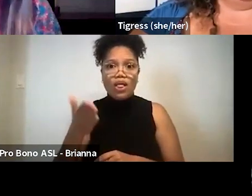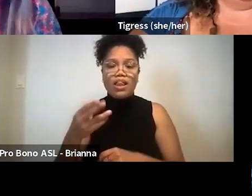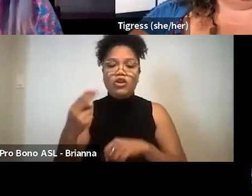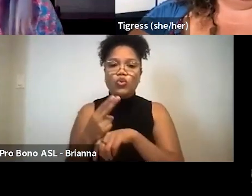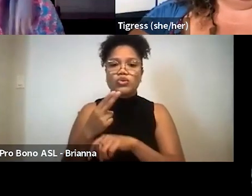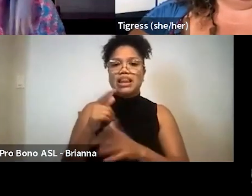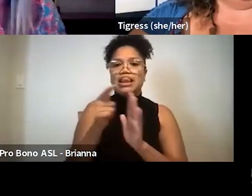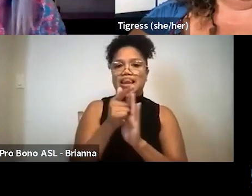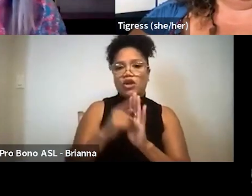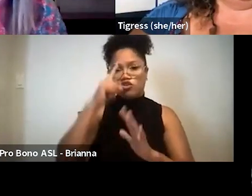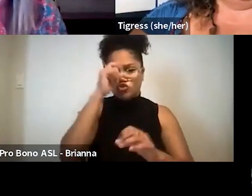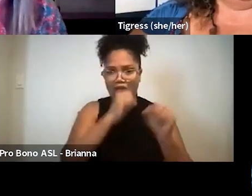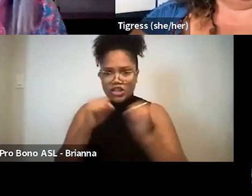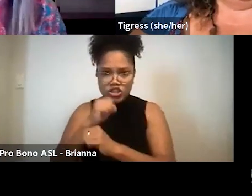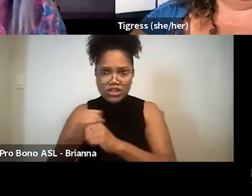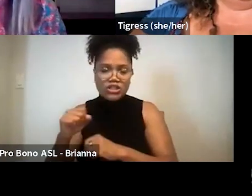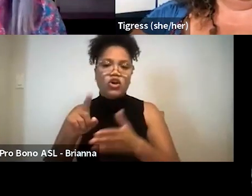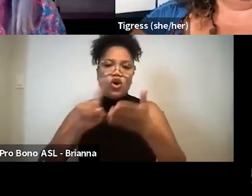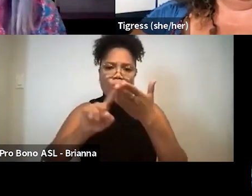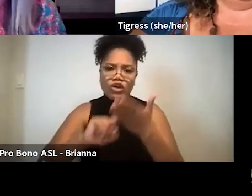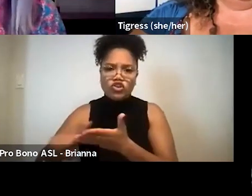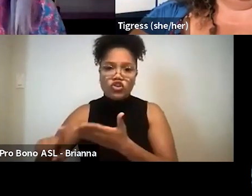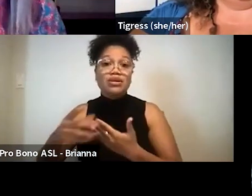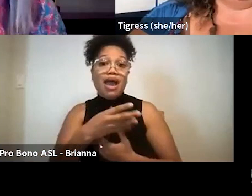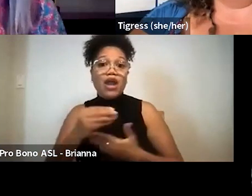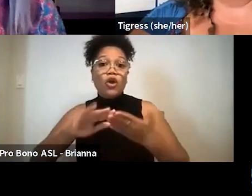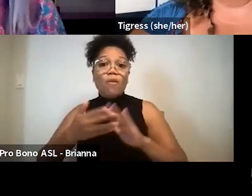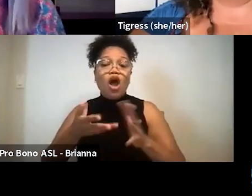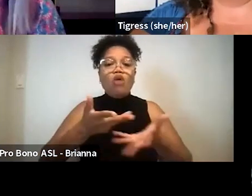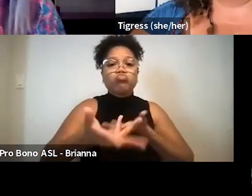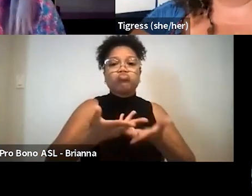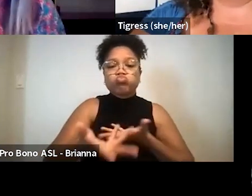his research and community engagement to effect meaningful change in policies